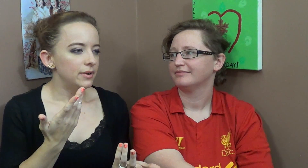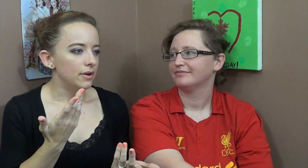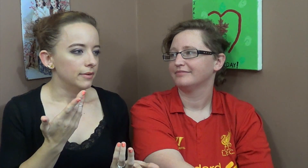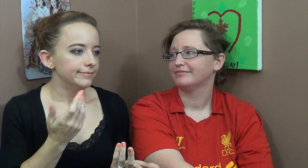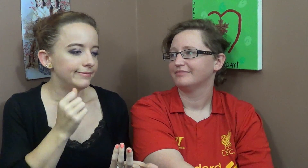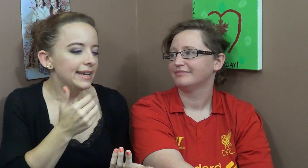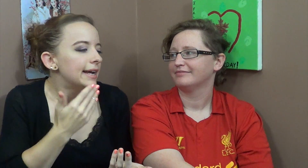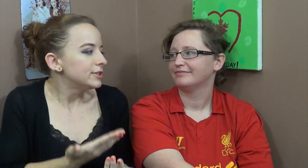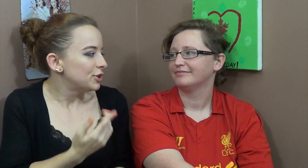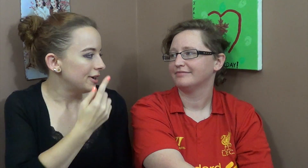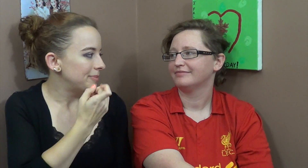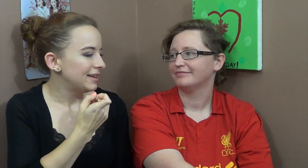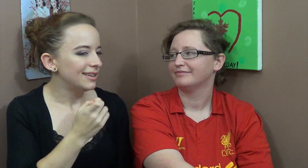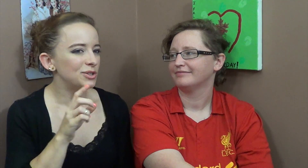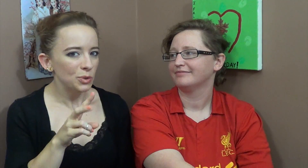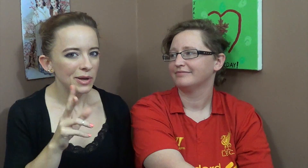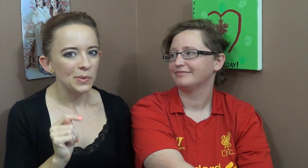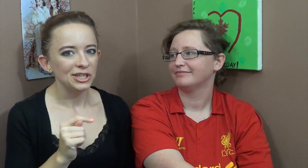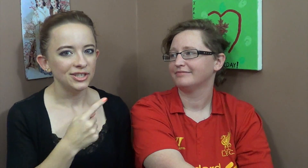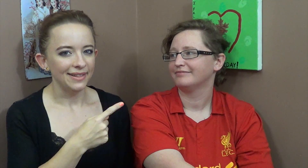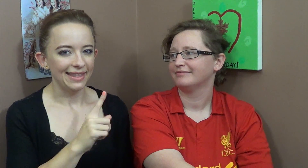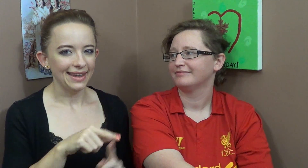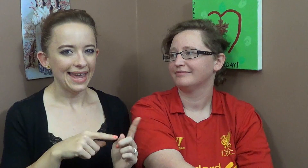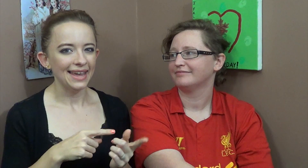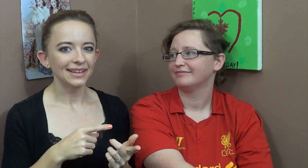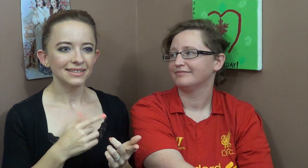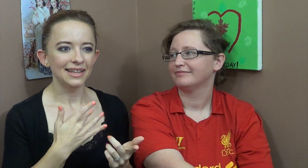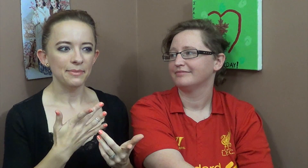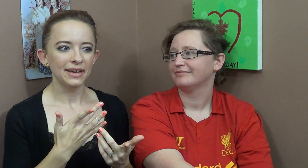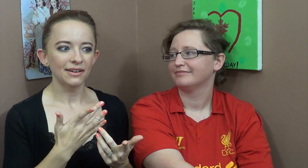I don't know... not as good because you can watch it and they can't. That might